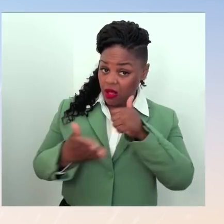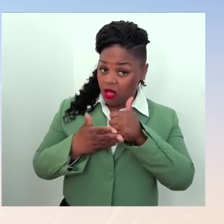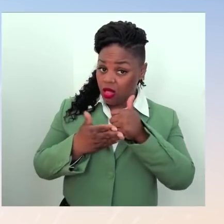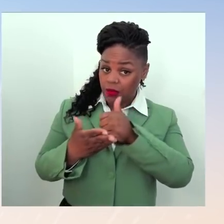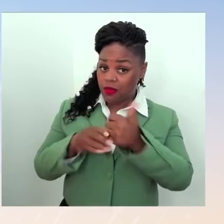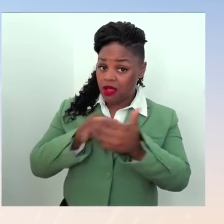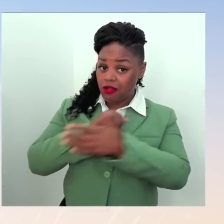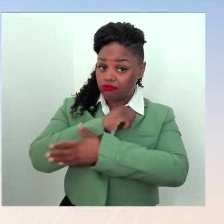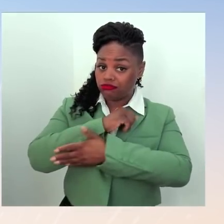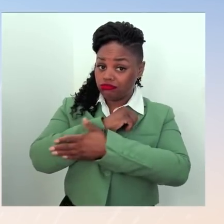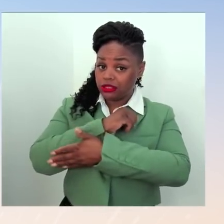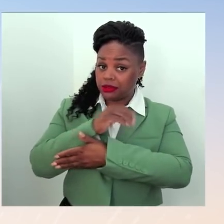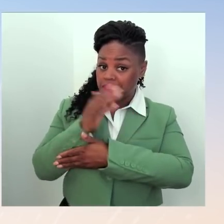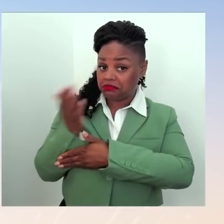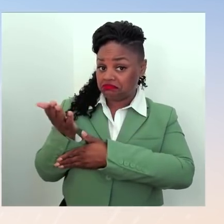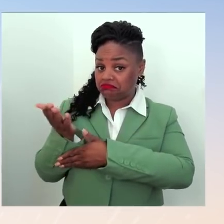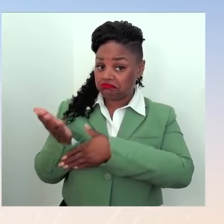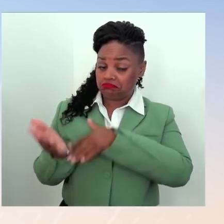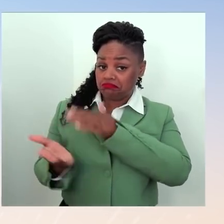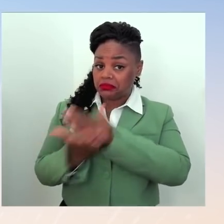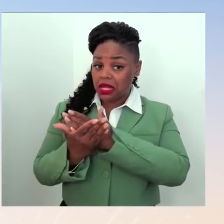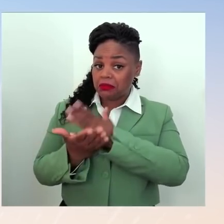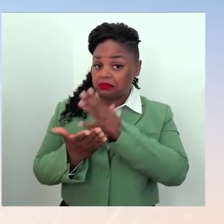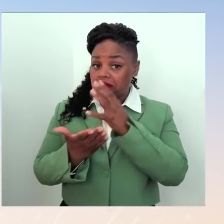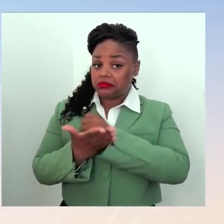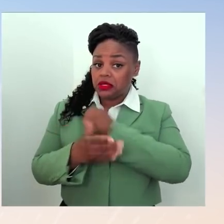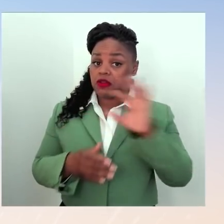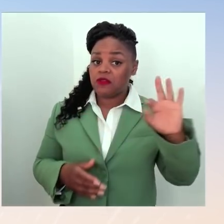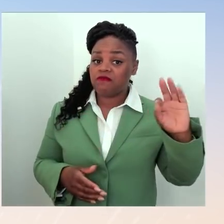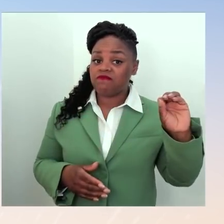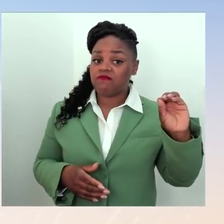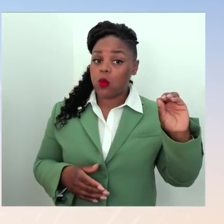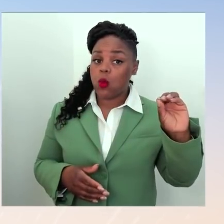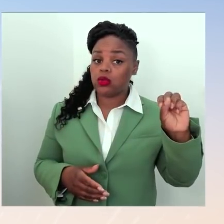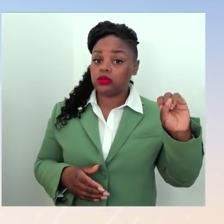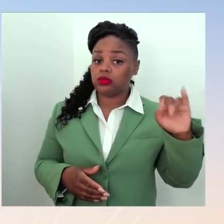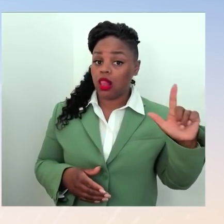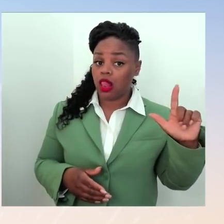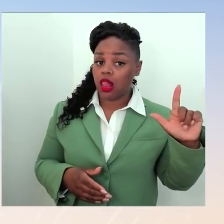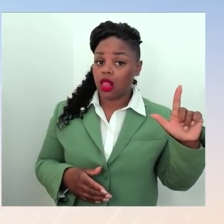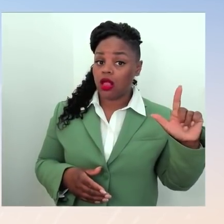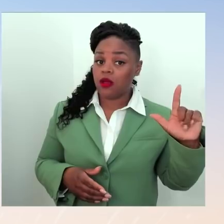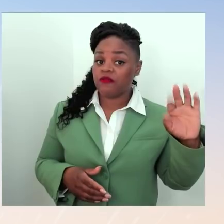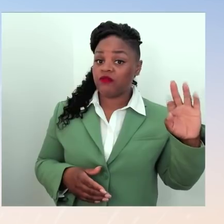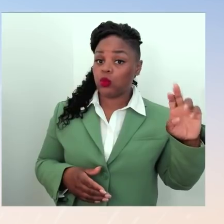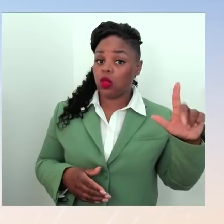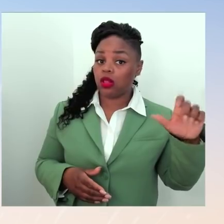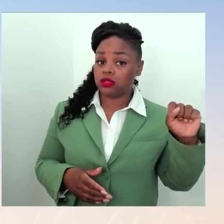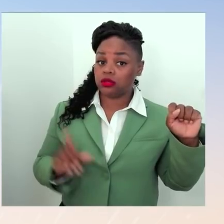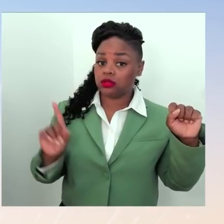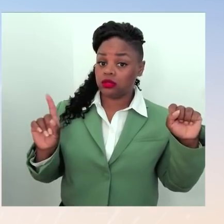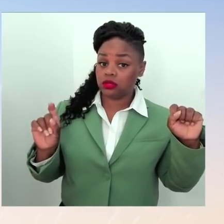The Keystone was not an oilfield; it's a pipeline. The Press: Yeah. Ms. Psaki: Also, the oil is continuing to flow in,